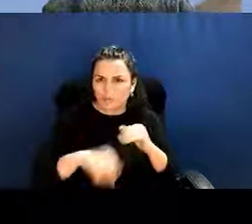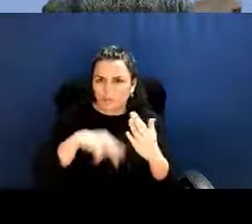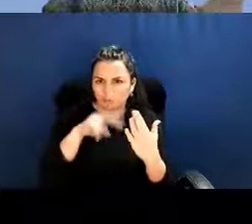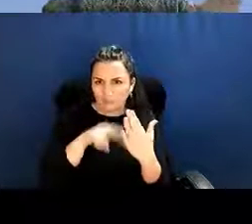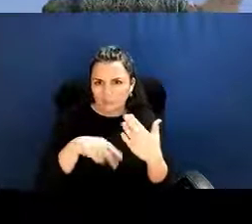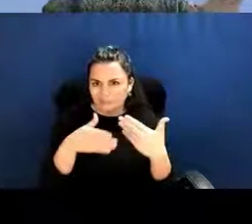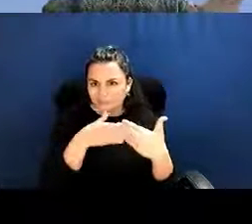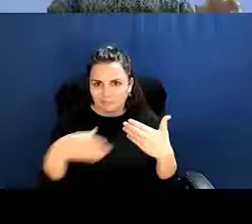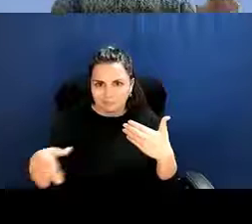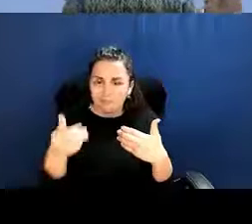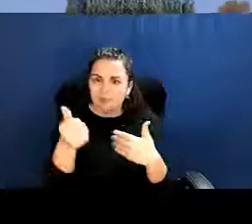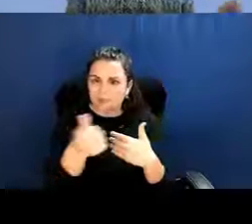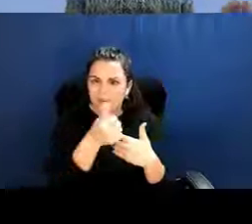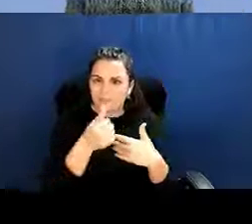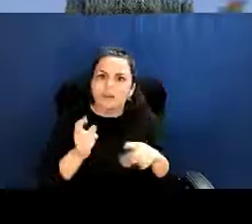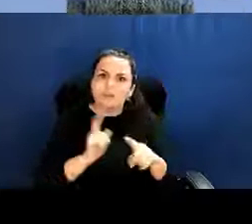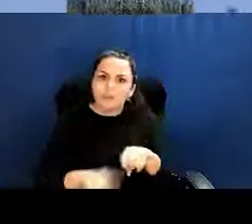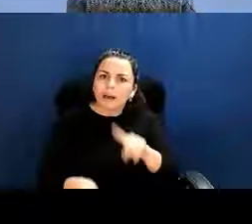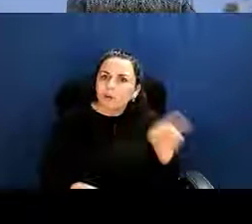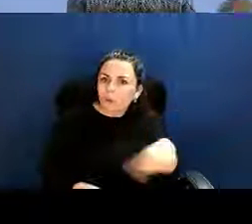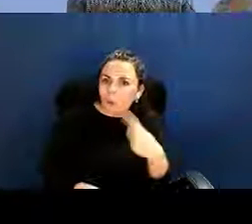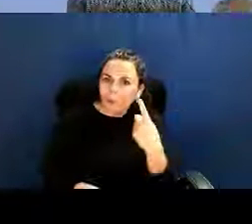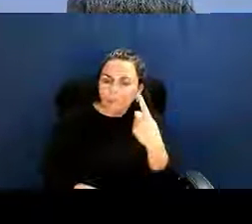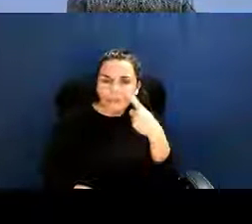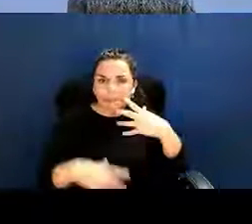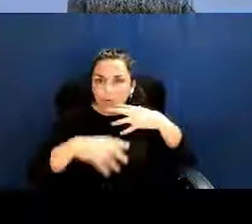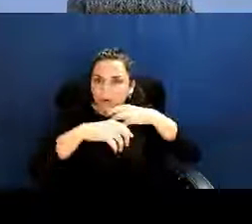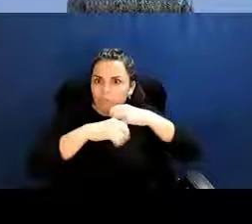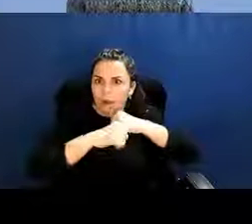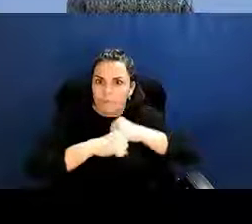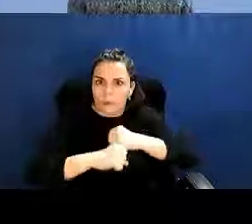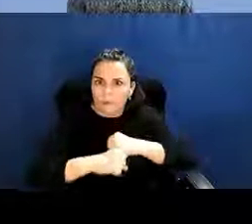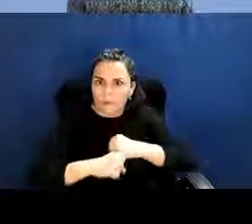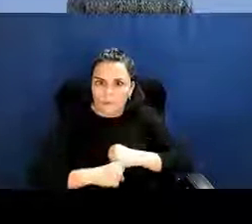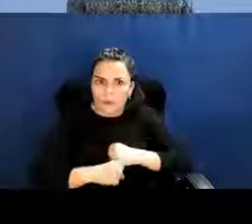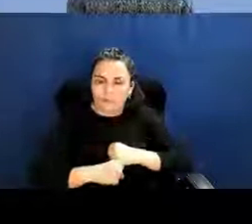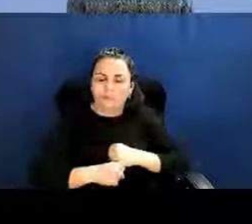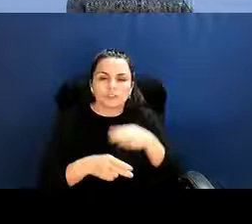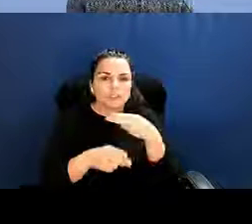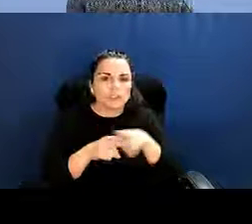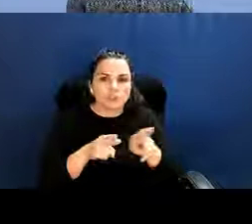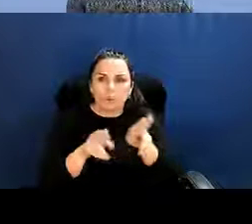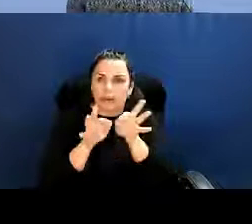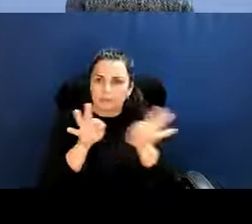and these are only the short descriptions, the brief descriptions of the exemption,